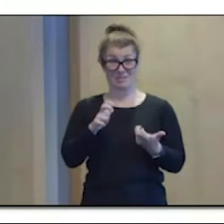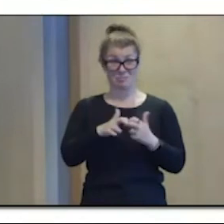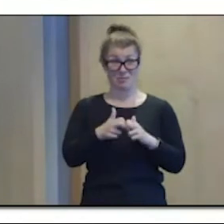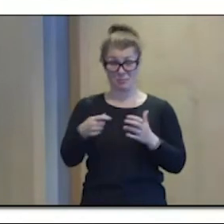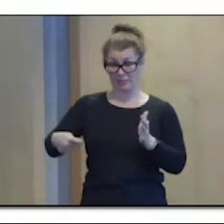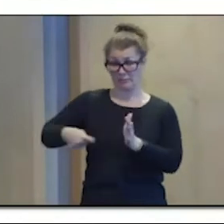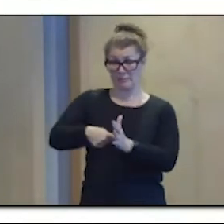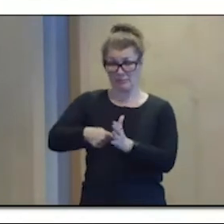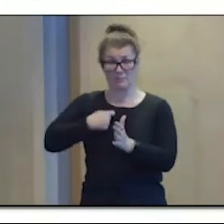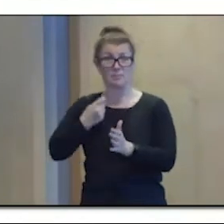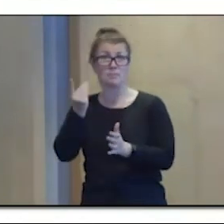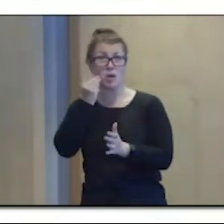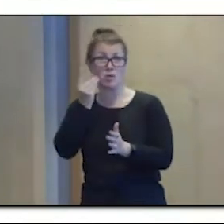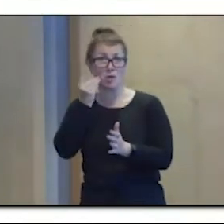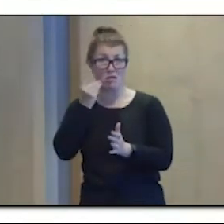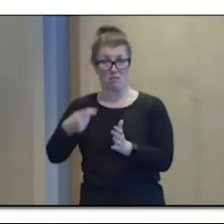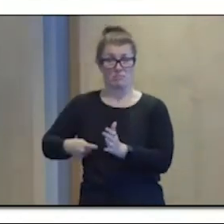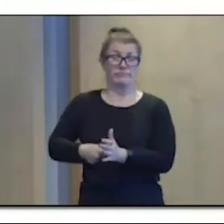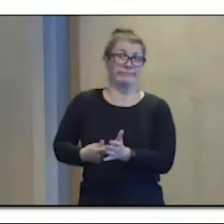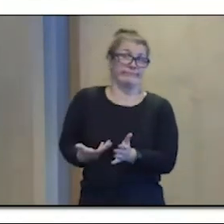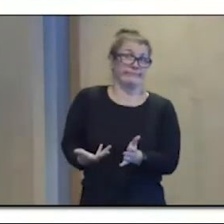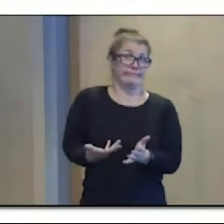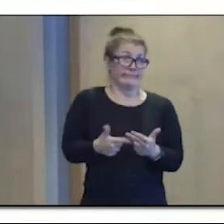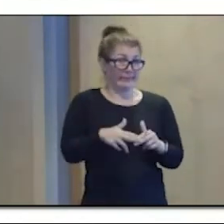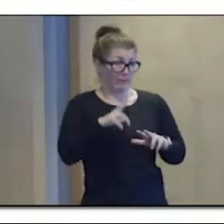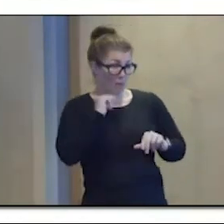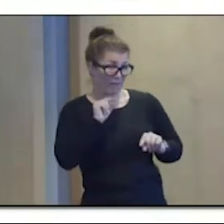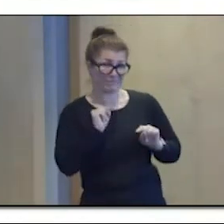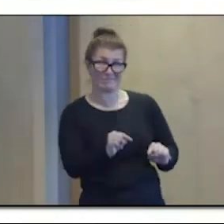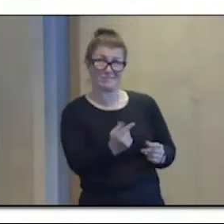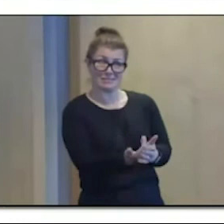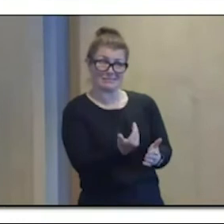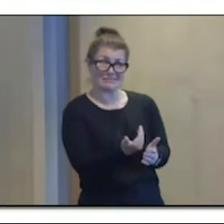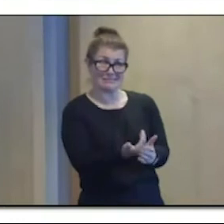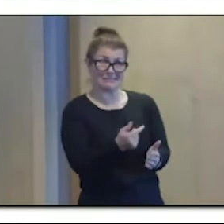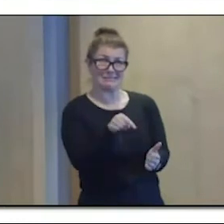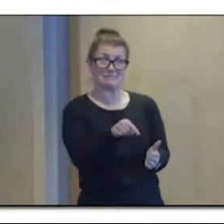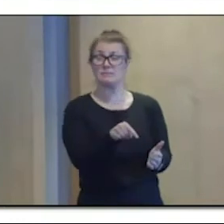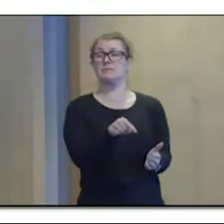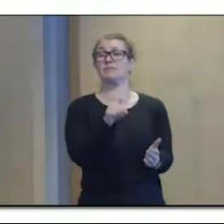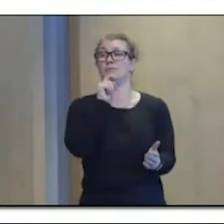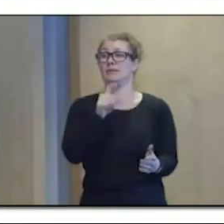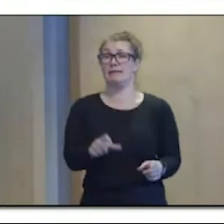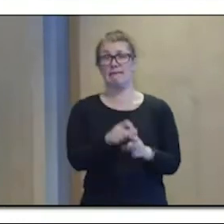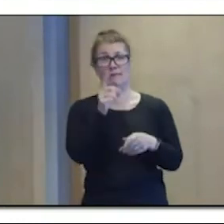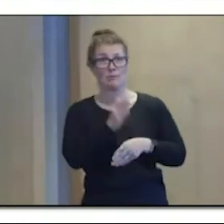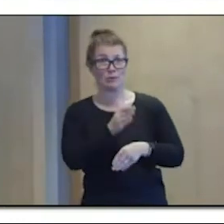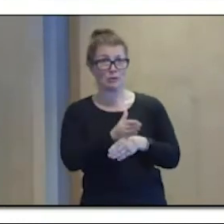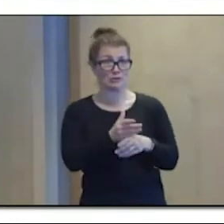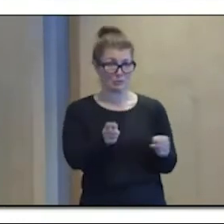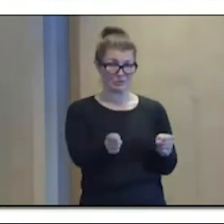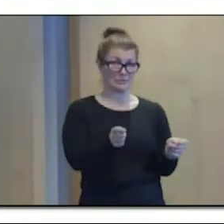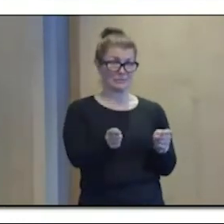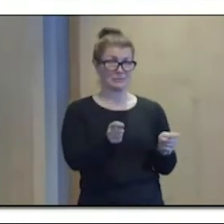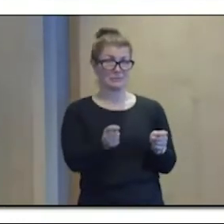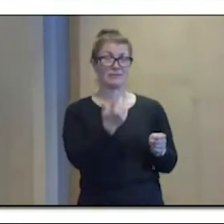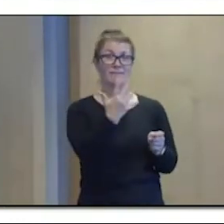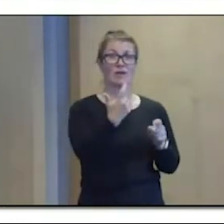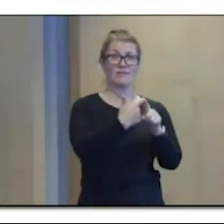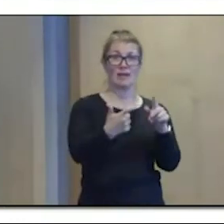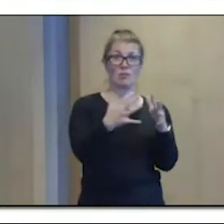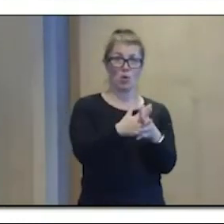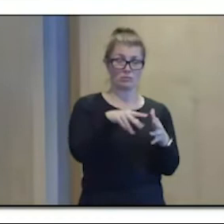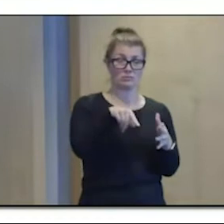is charged when I want it, but I would struggle to manage a five megawatt a five kilowatt battery